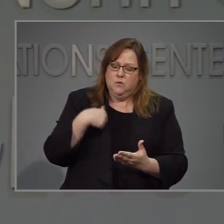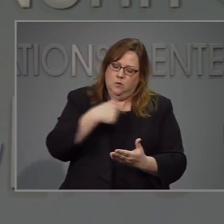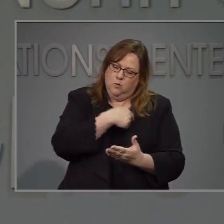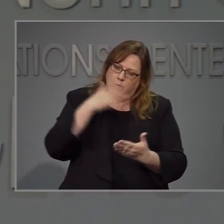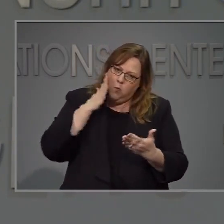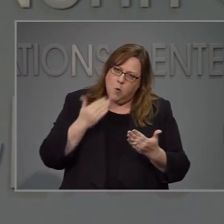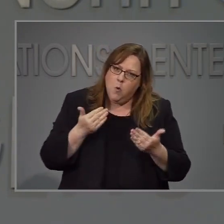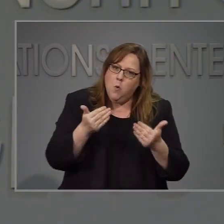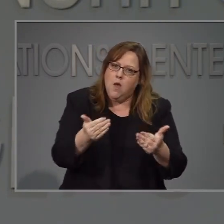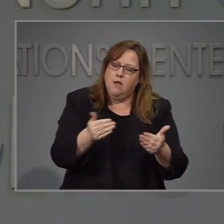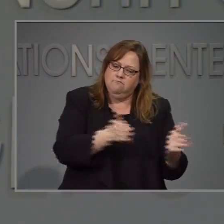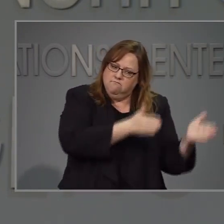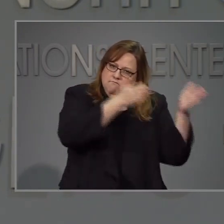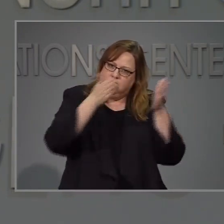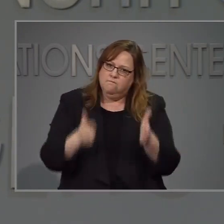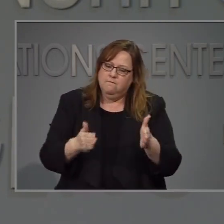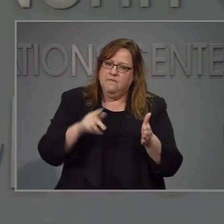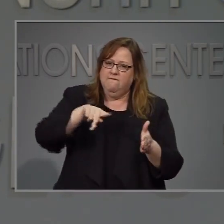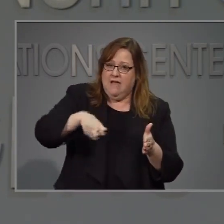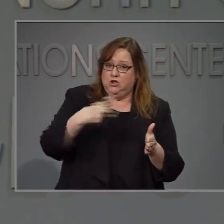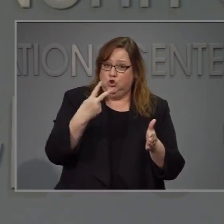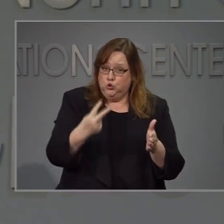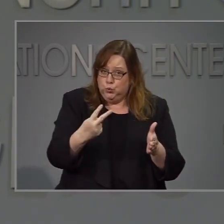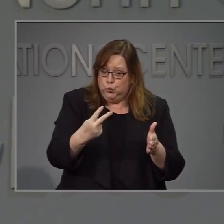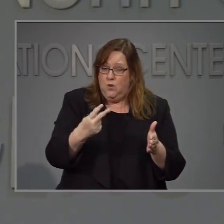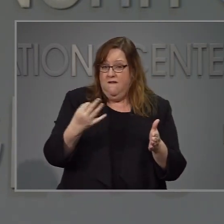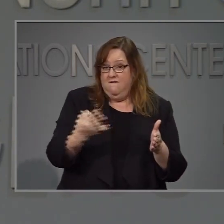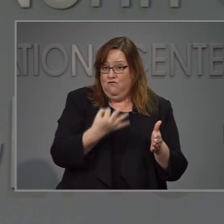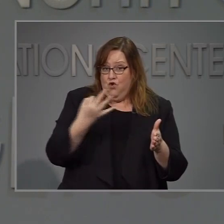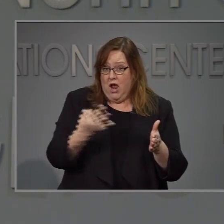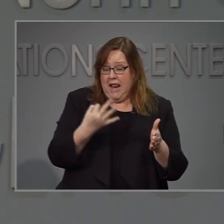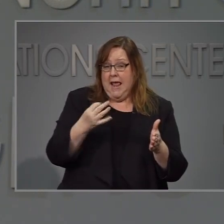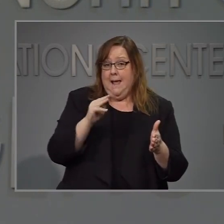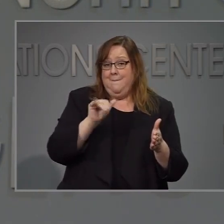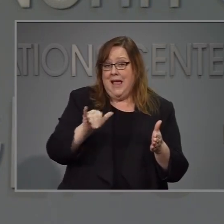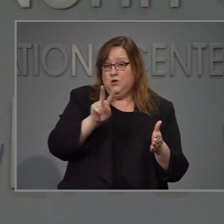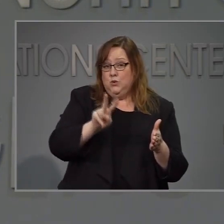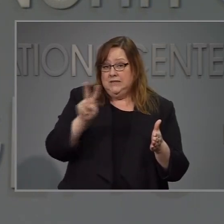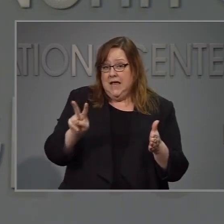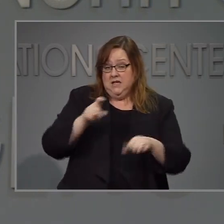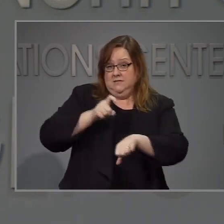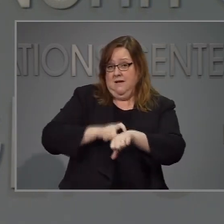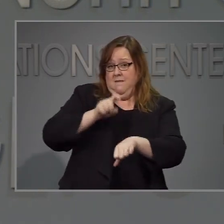PUT THESE NUMBERS TOGETHER AND OF NORTH CAROLINA CAN SEE FOR THEMSELVES. BECAUSE THIS DATA